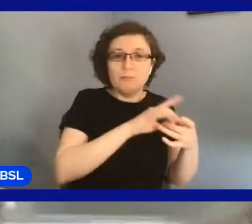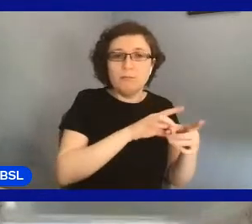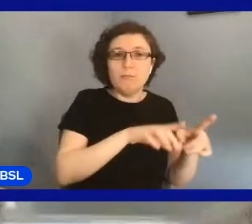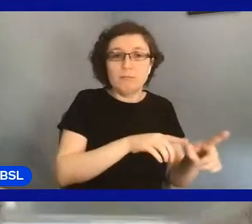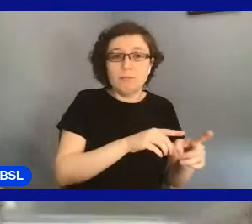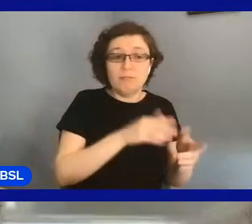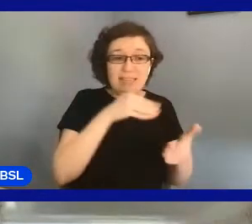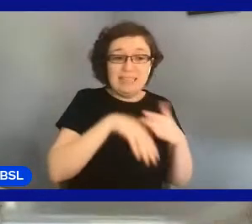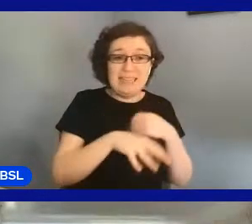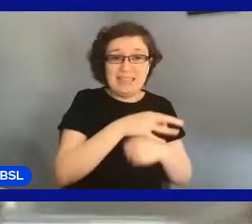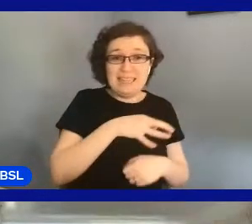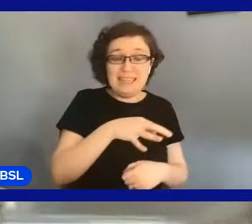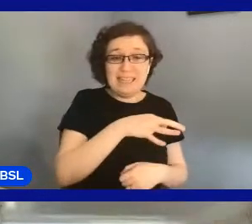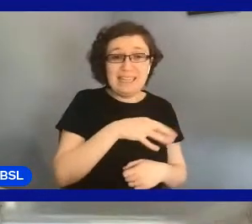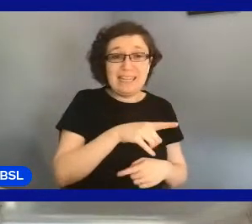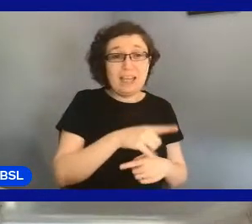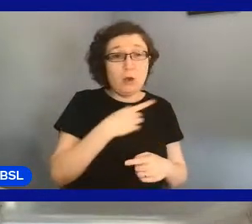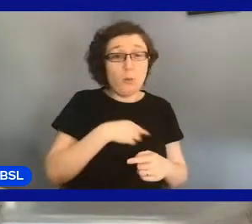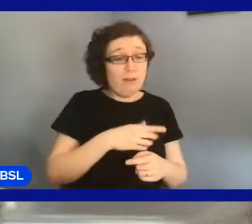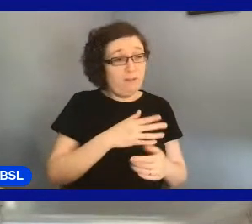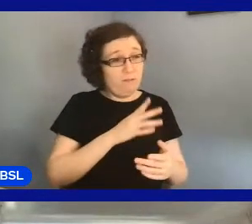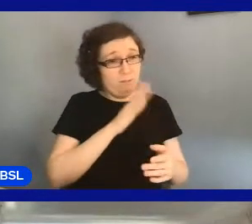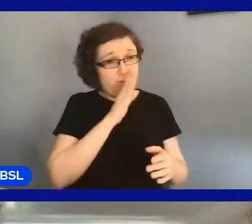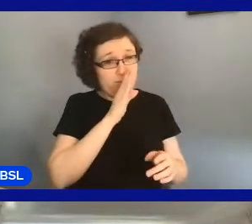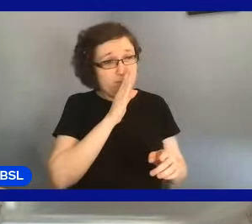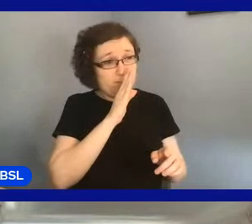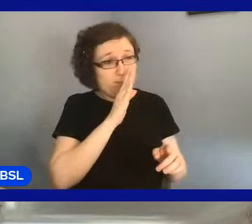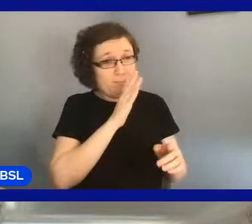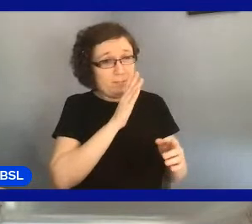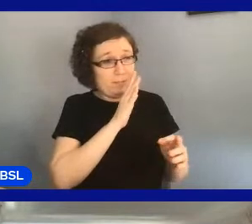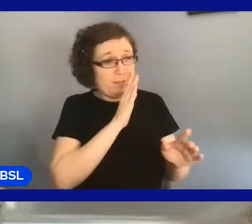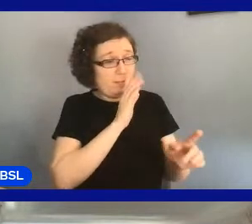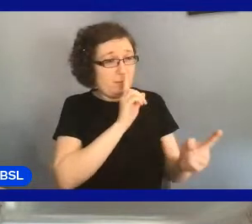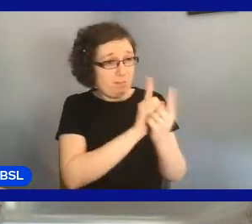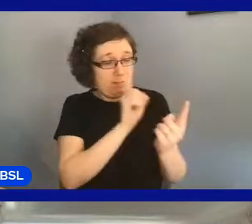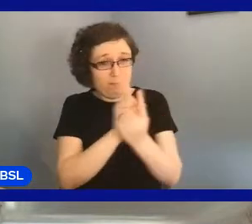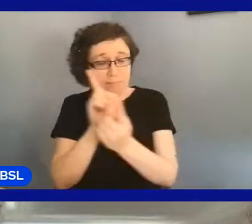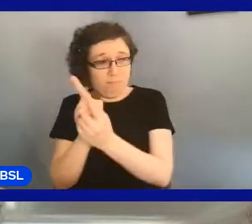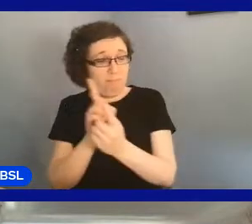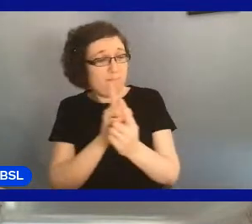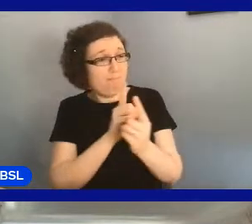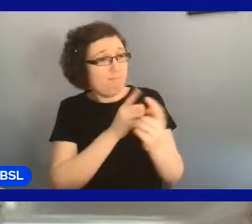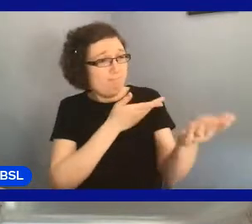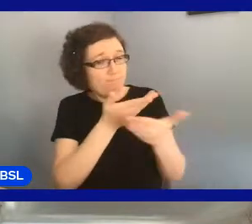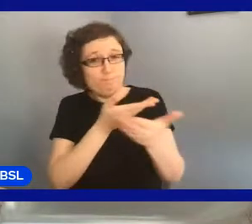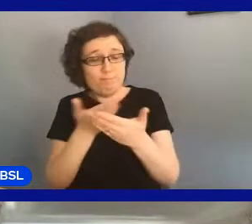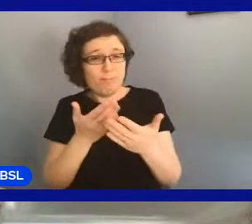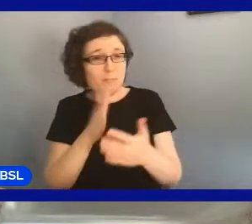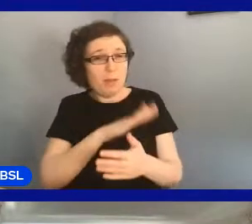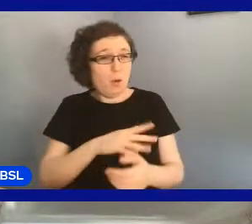been engaging with stakeholders directly in the cities we have spoken directly to about 100 different destinations in Bristol